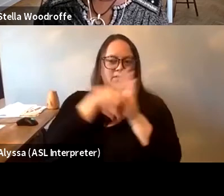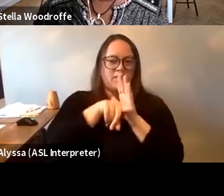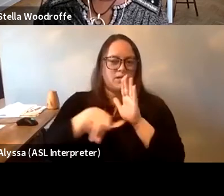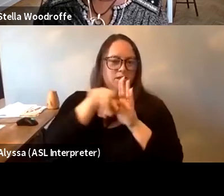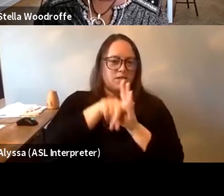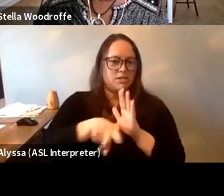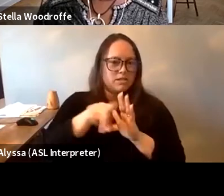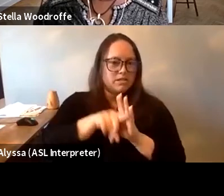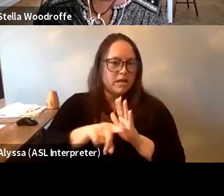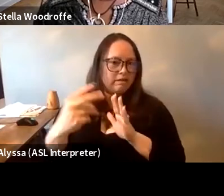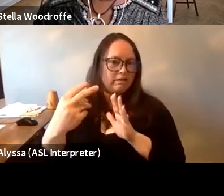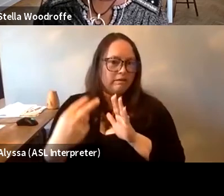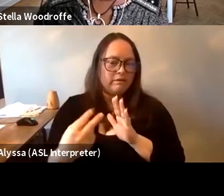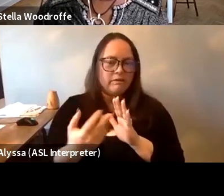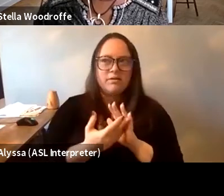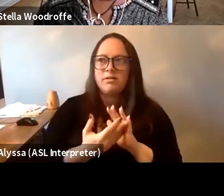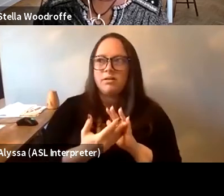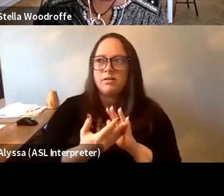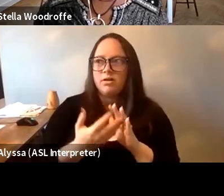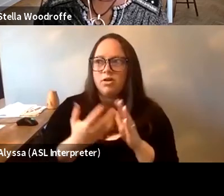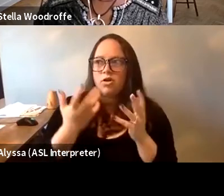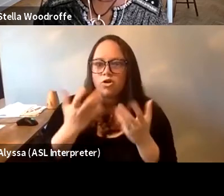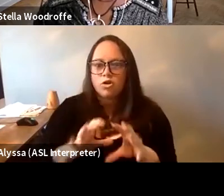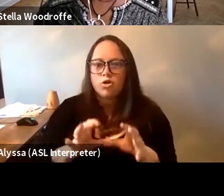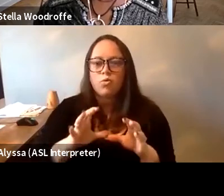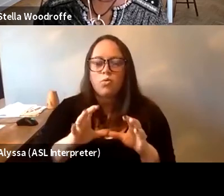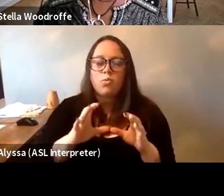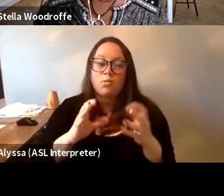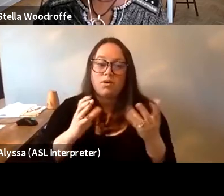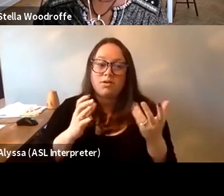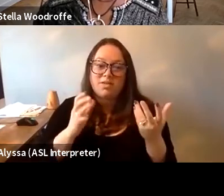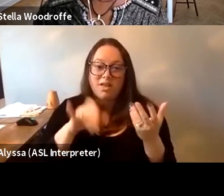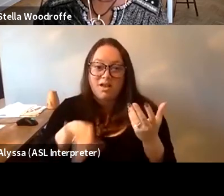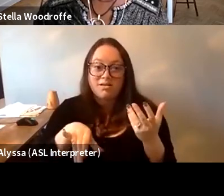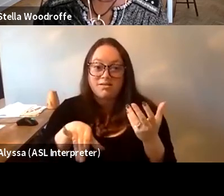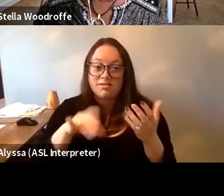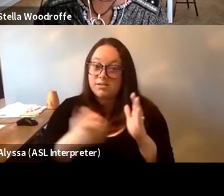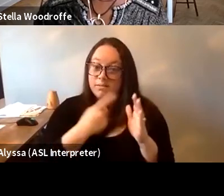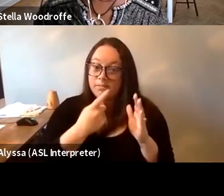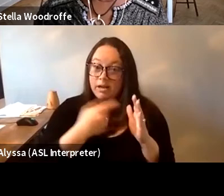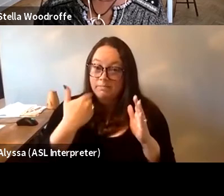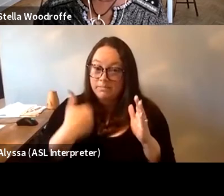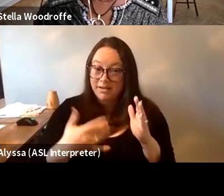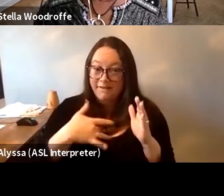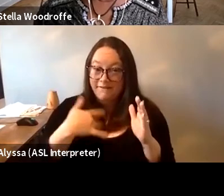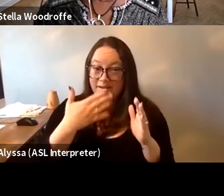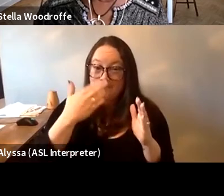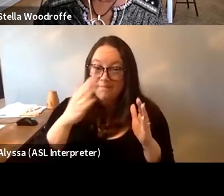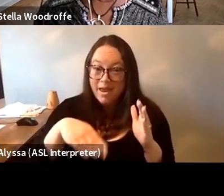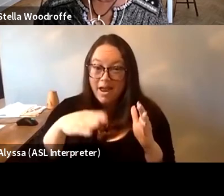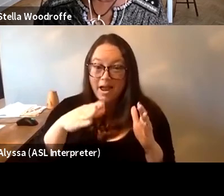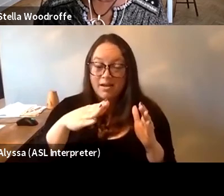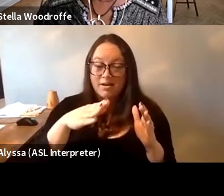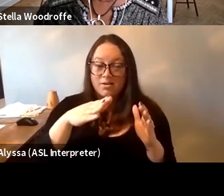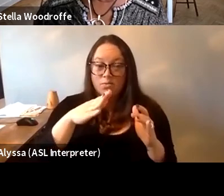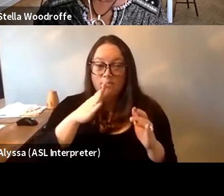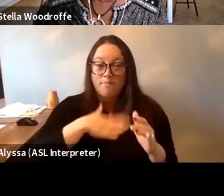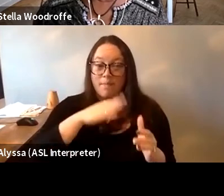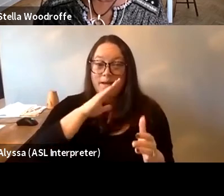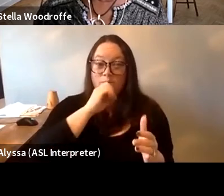so sometimes I feel bad because she is super protective of her sister. And so you know, it's like, someone says something,